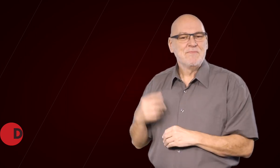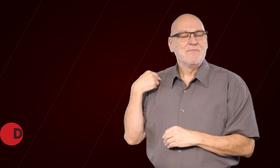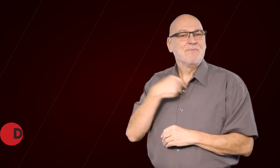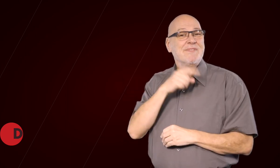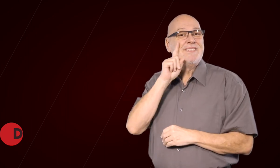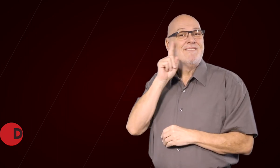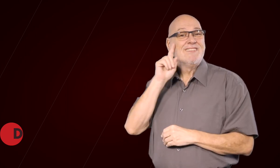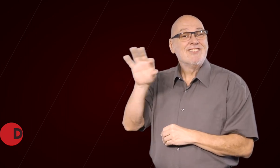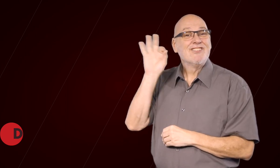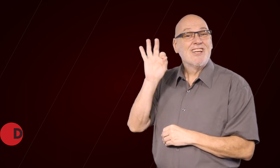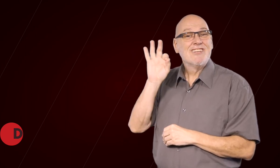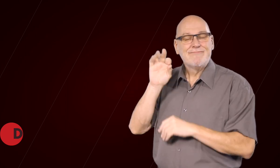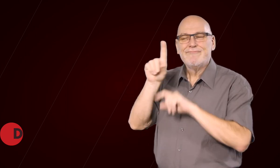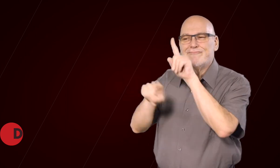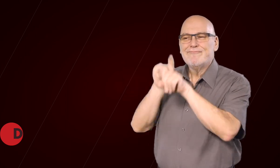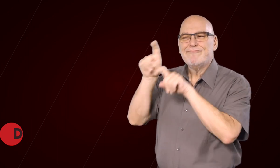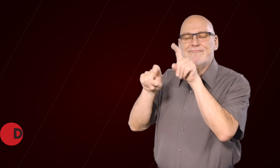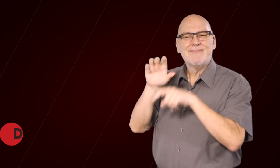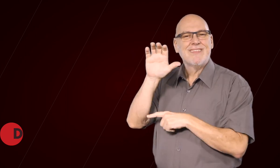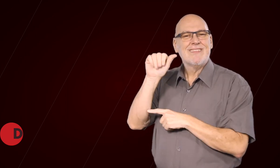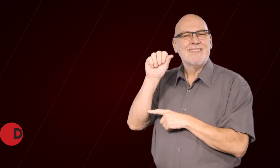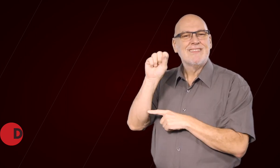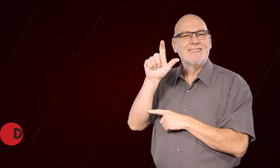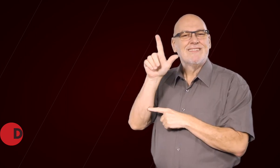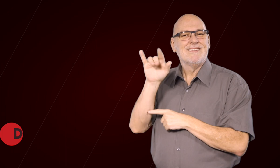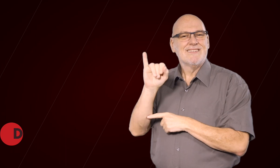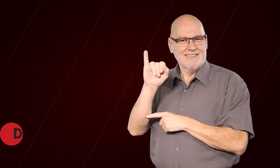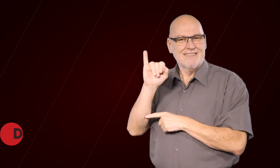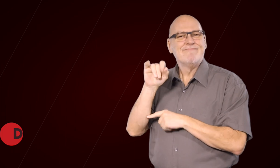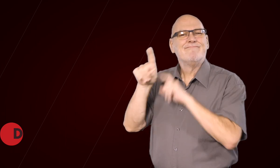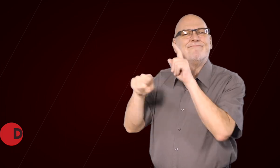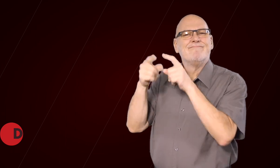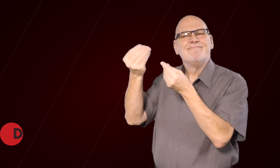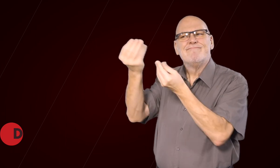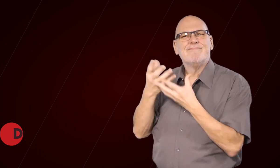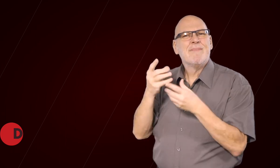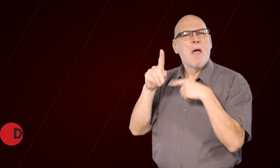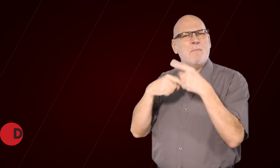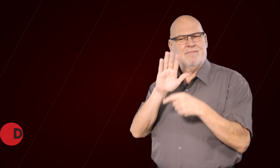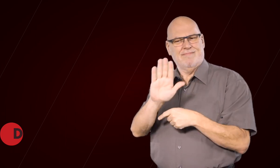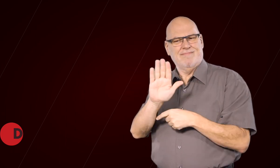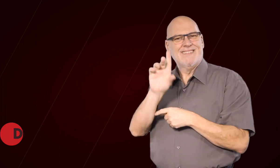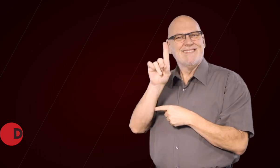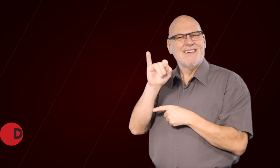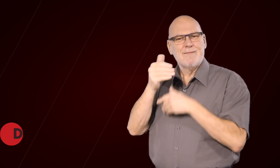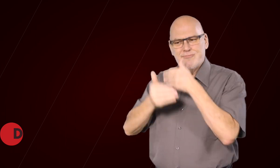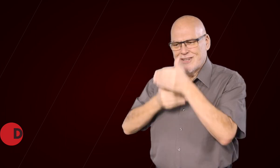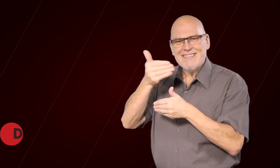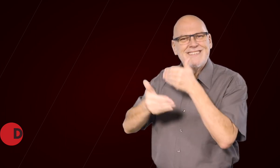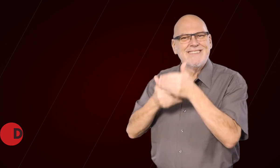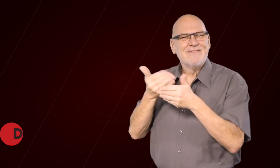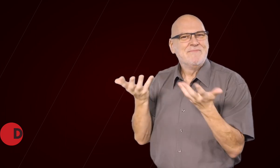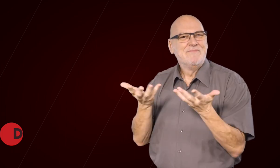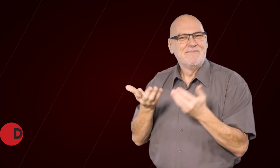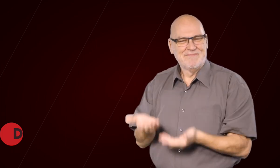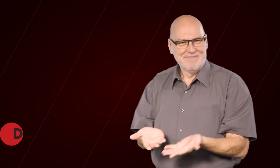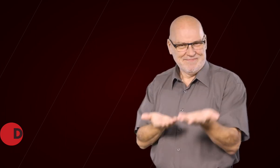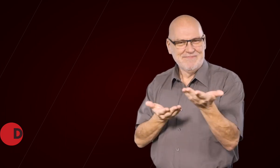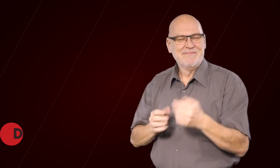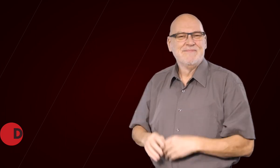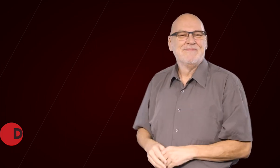DeafDots contacted CASLI to tell us about the DI process.